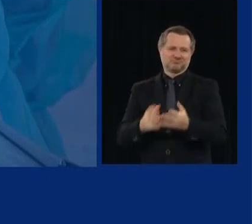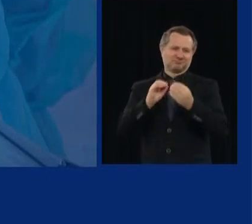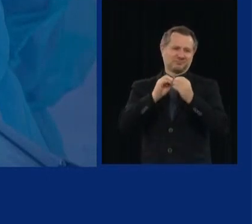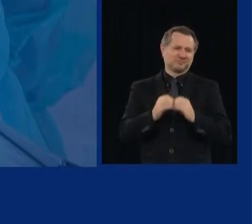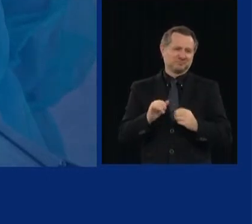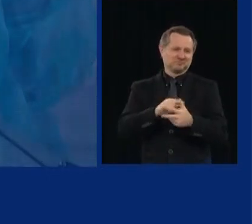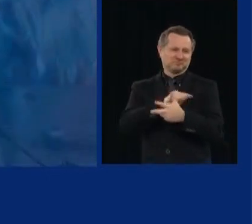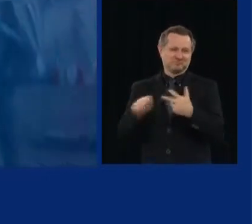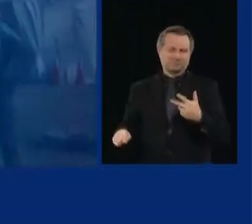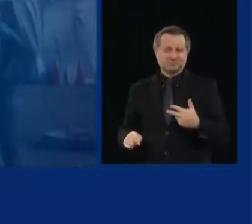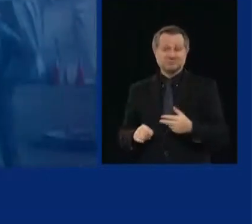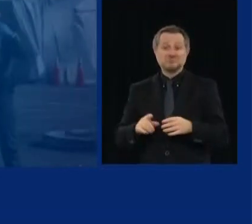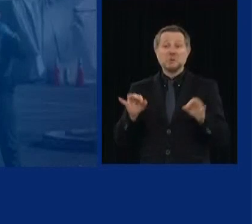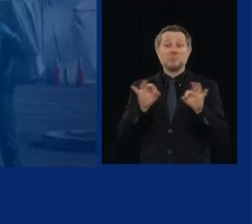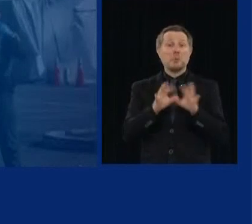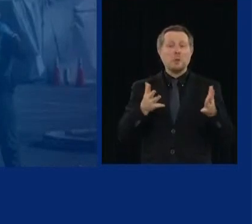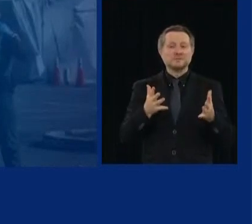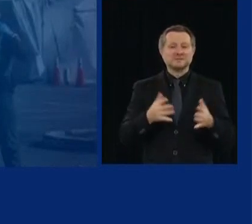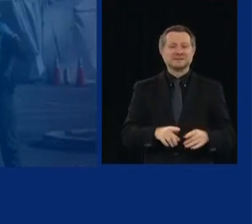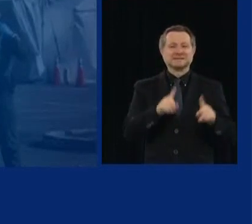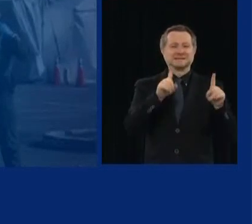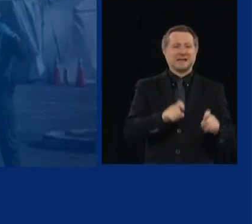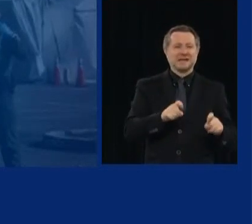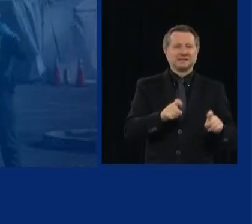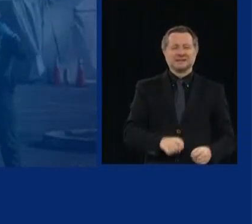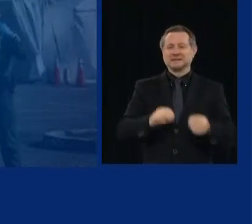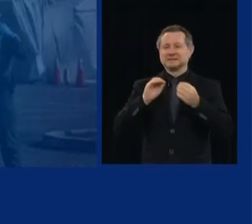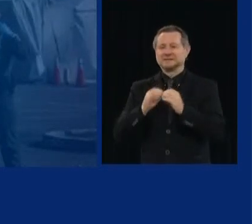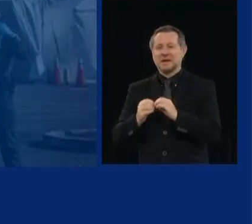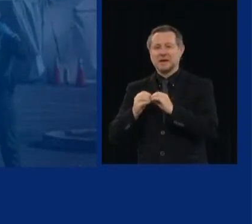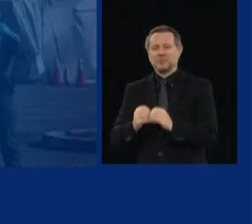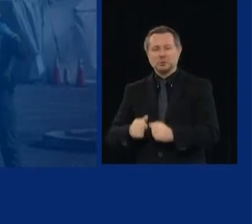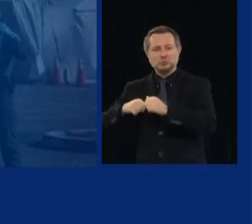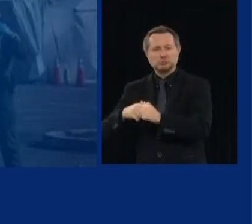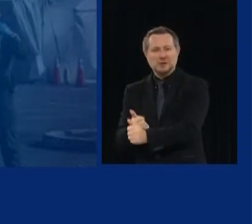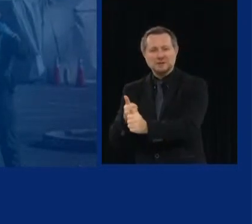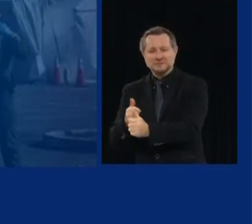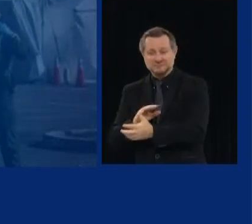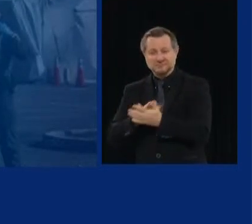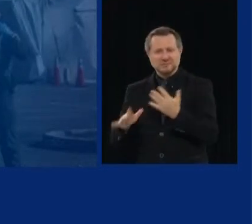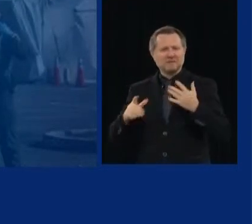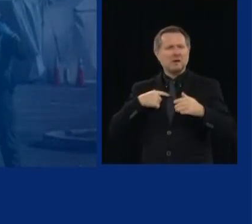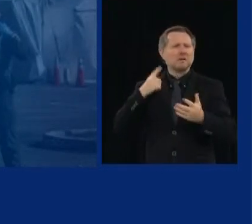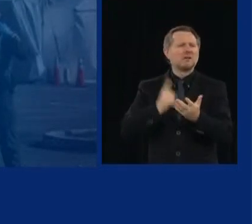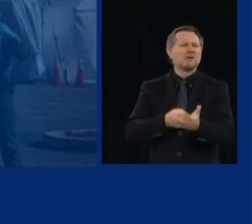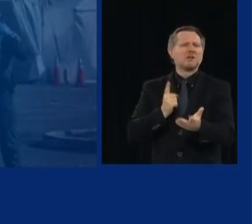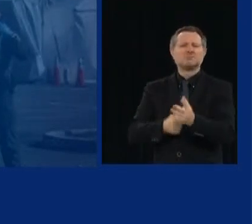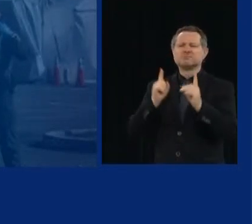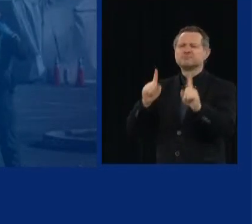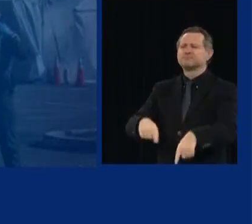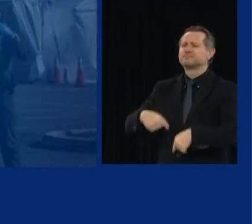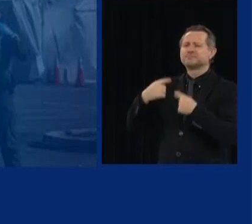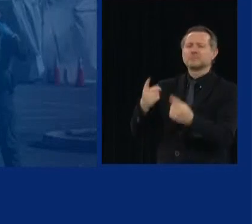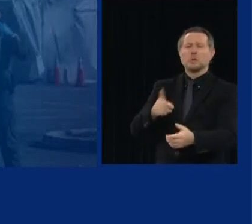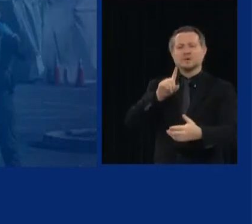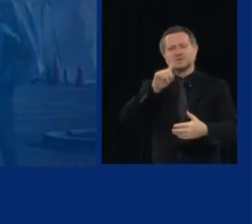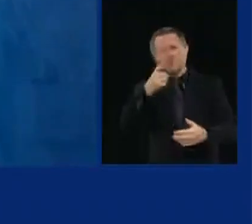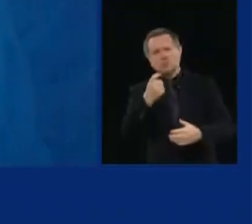SAID ALL ALONG IT'S DATA DRIVEN AND A BIG PIECE OF THE DATA DRIVEN STRATEGY IS THE TESTING